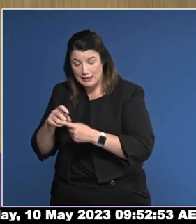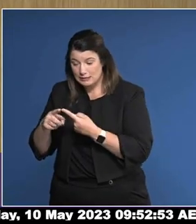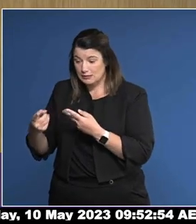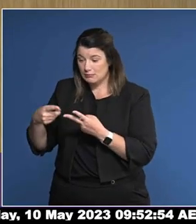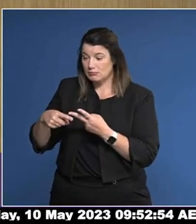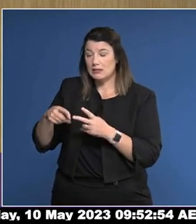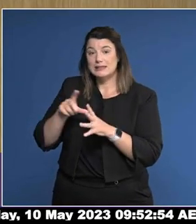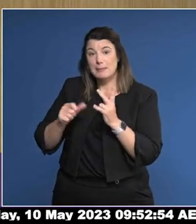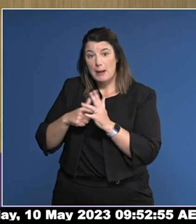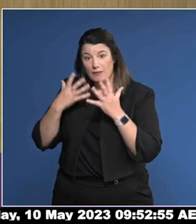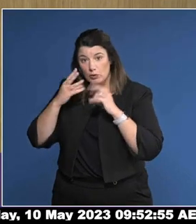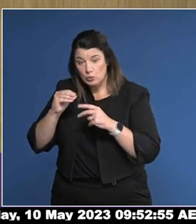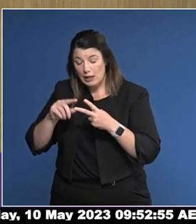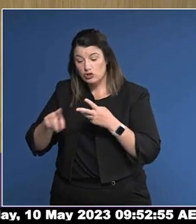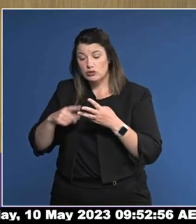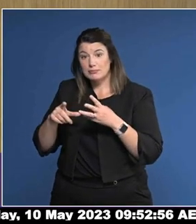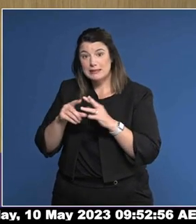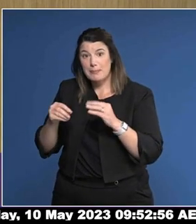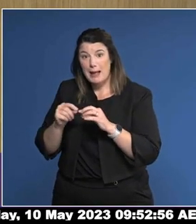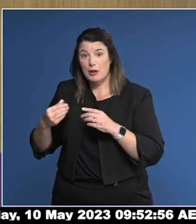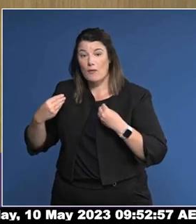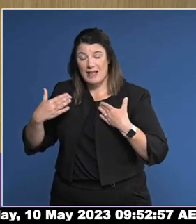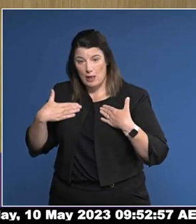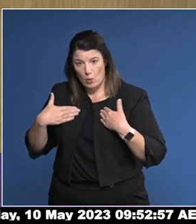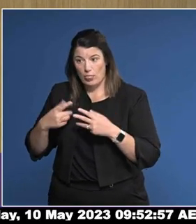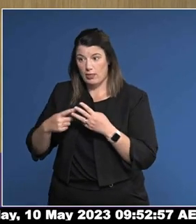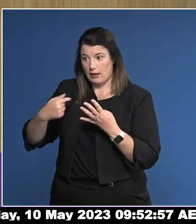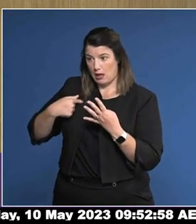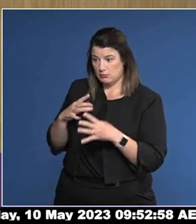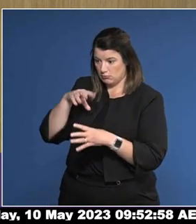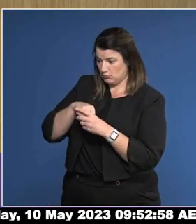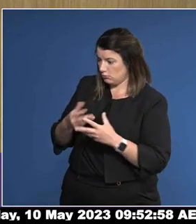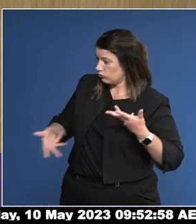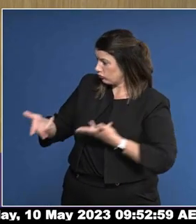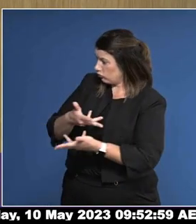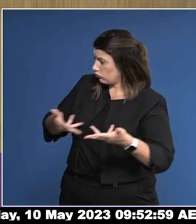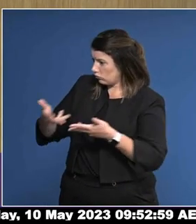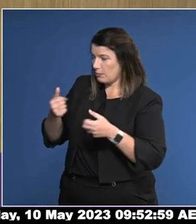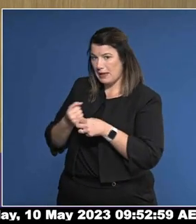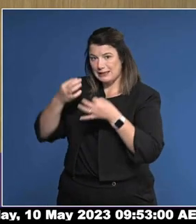Education, Department of Health, our agency and, as a result of a more recent coronial